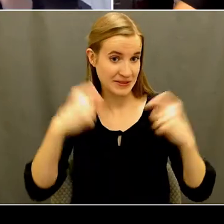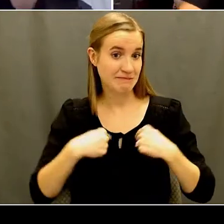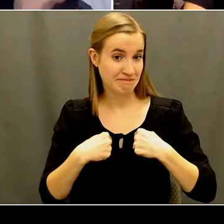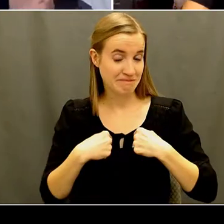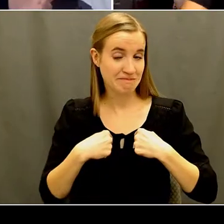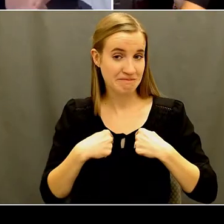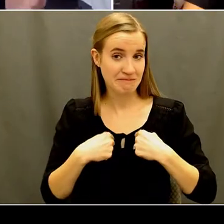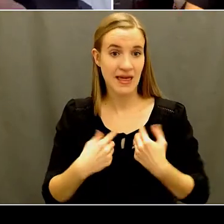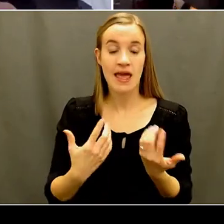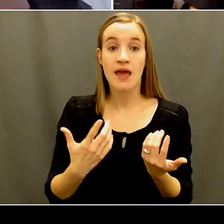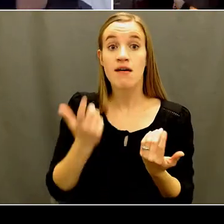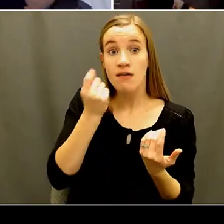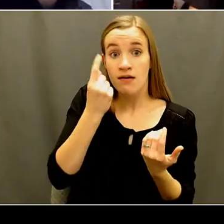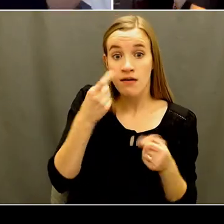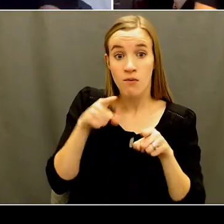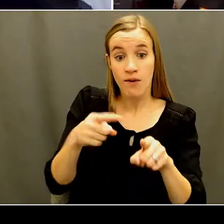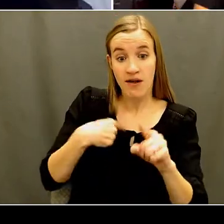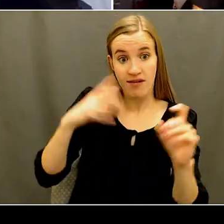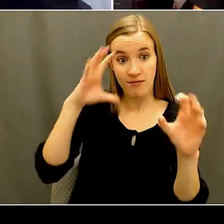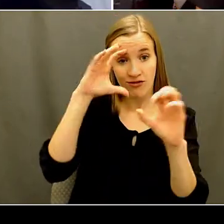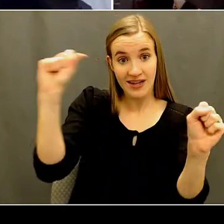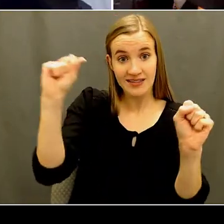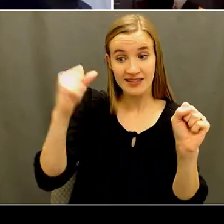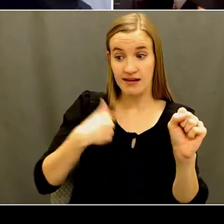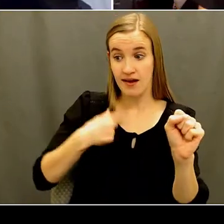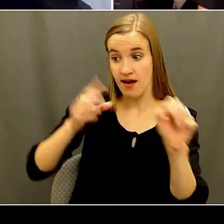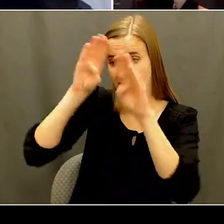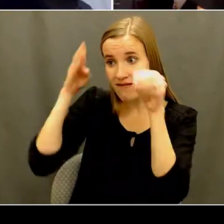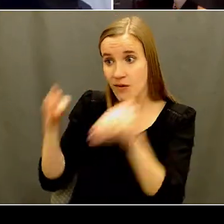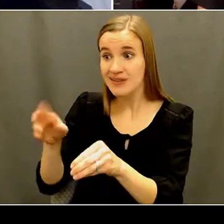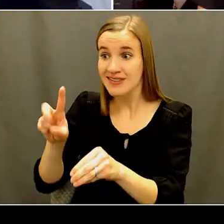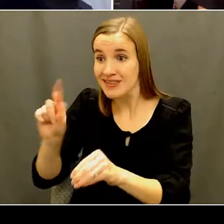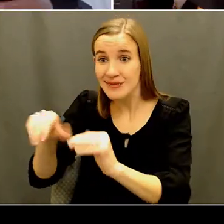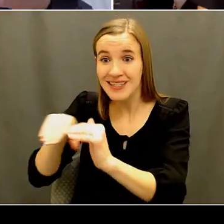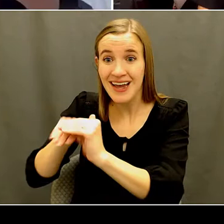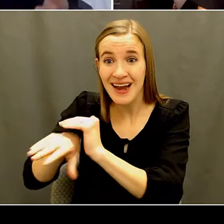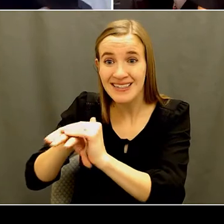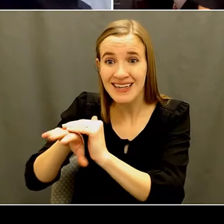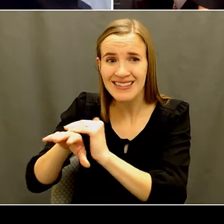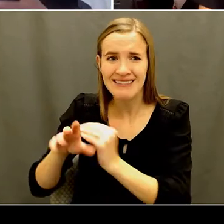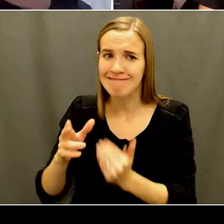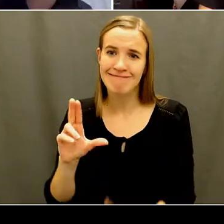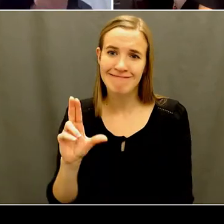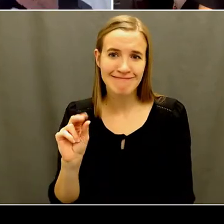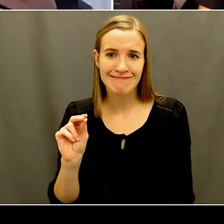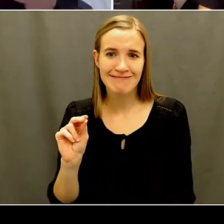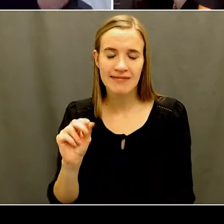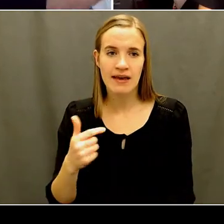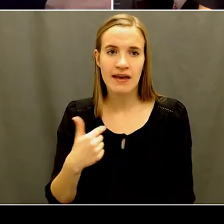again, I didn't want people to think like, of course, she's going to do that, you know, I would always tell people, when they would ask me, are you going to